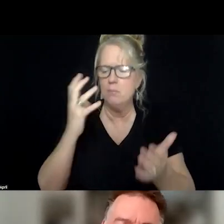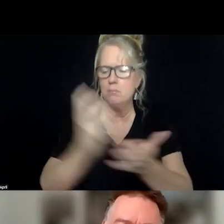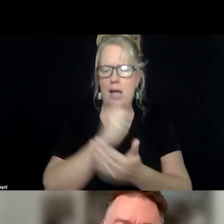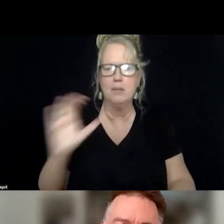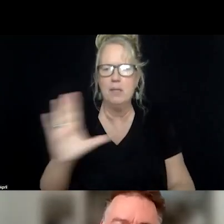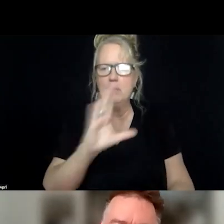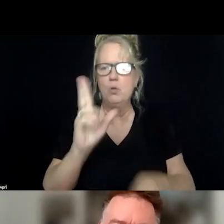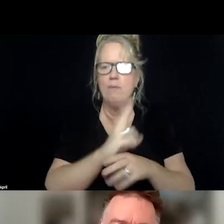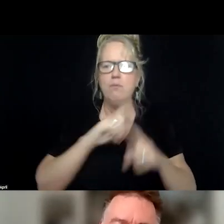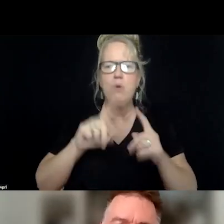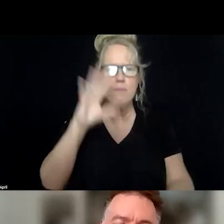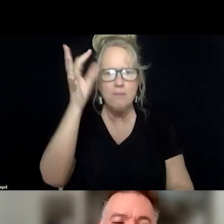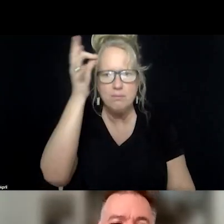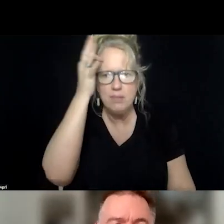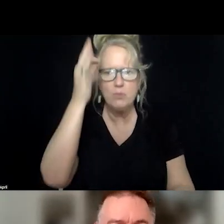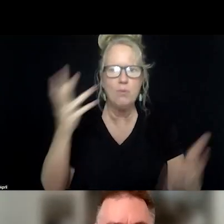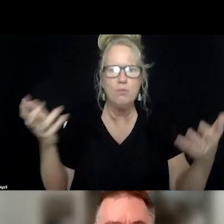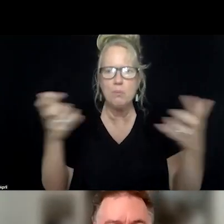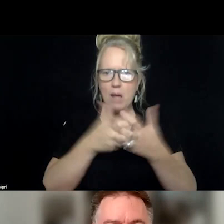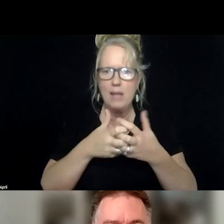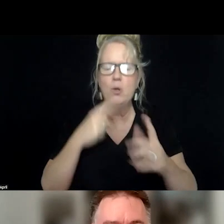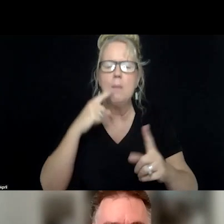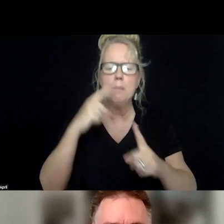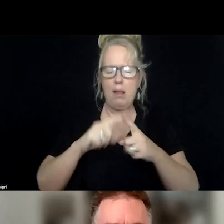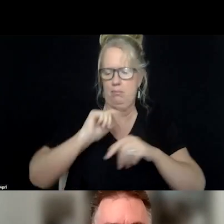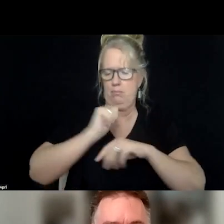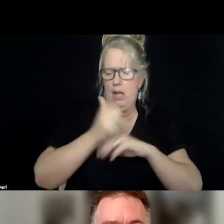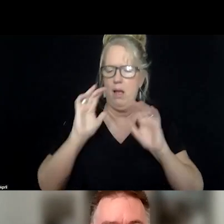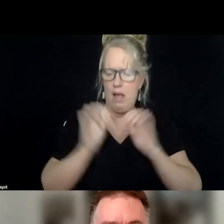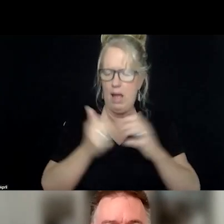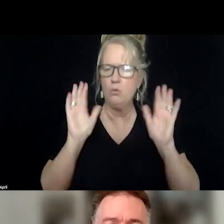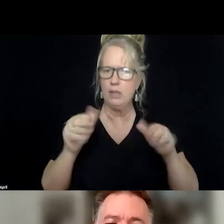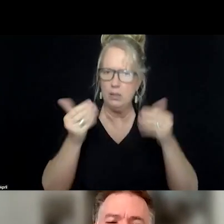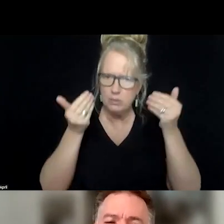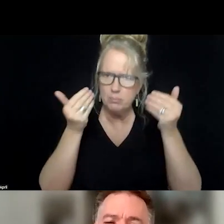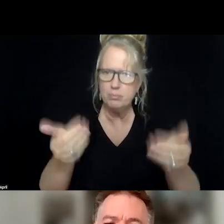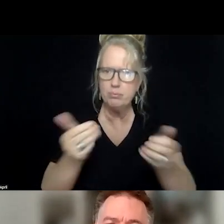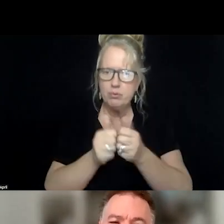FEDERAL MEDICARE AND MEDICAID. THAT IS SOME OF MY THINKING.